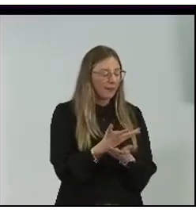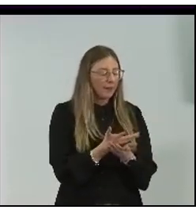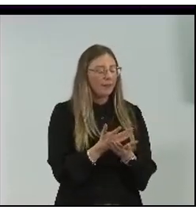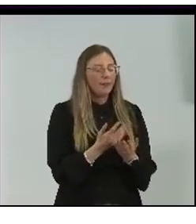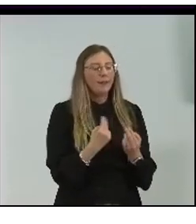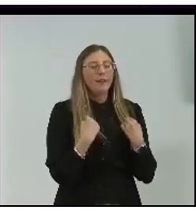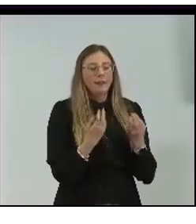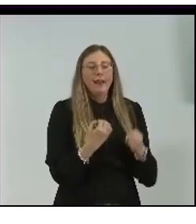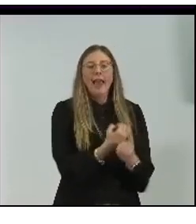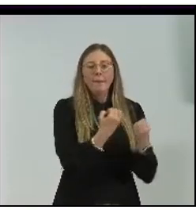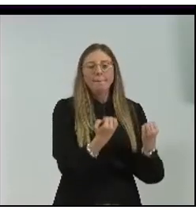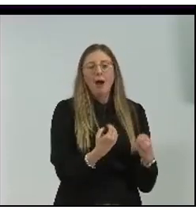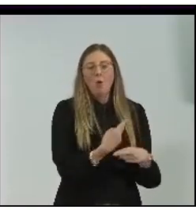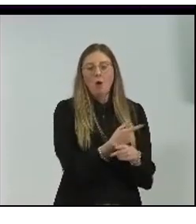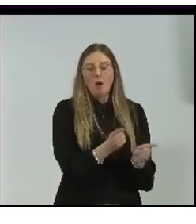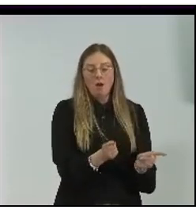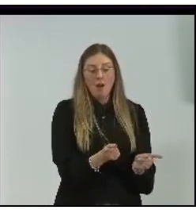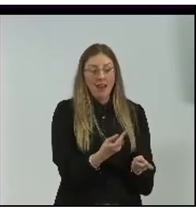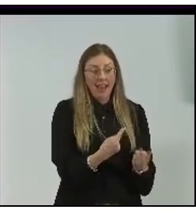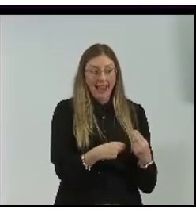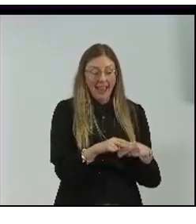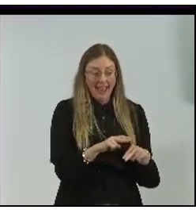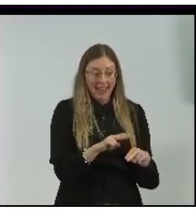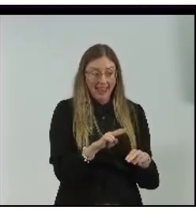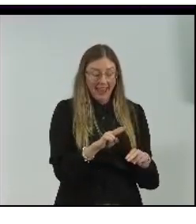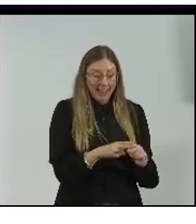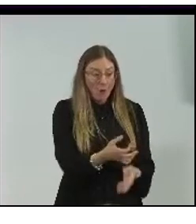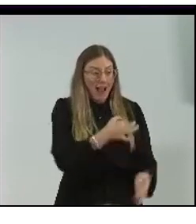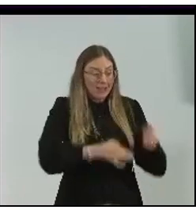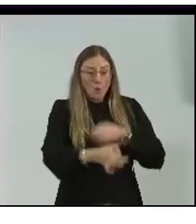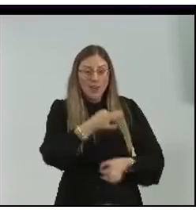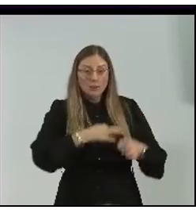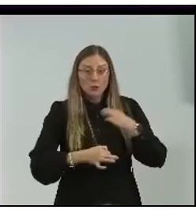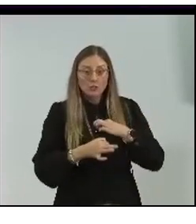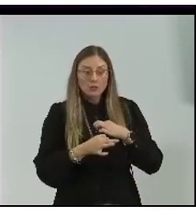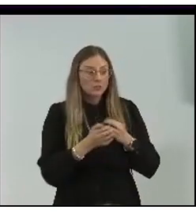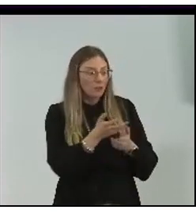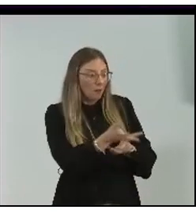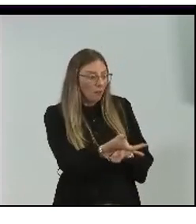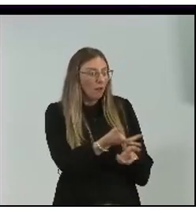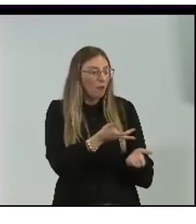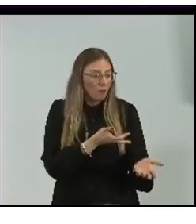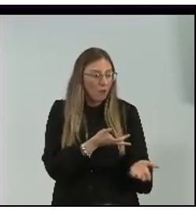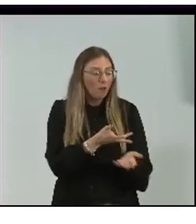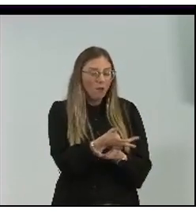you know, if, if this is coming through, ask the questions and bringing it back round to workflow